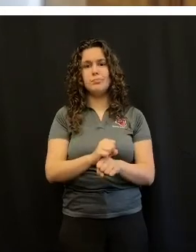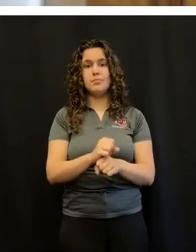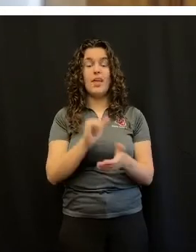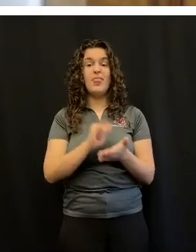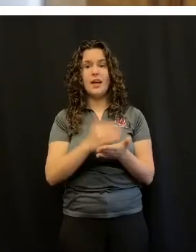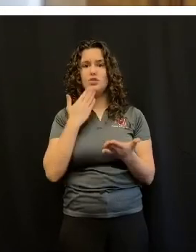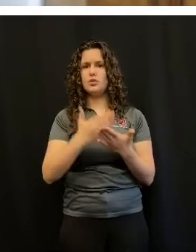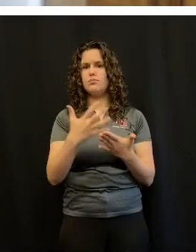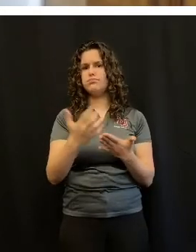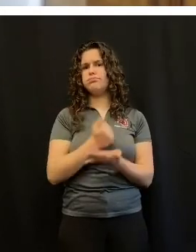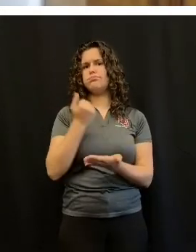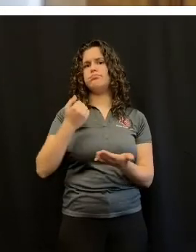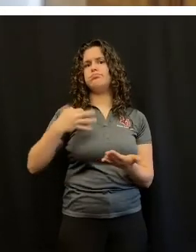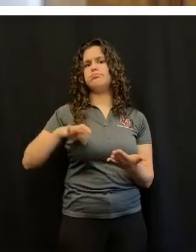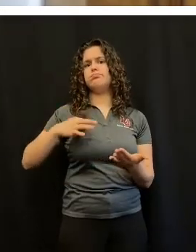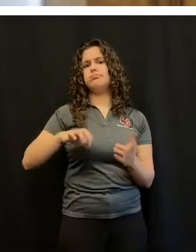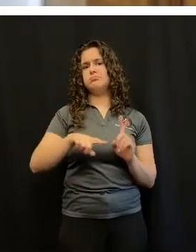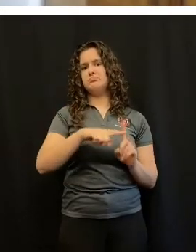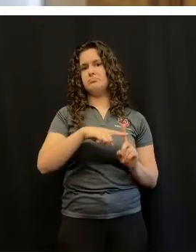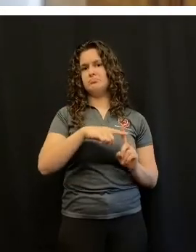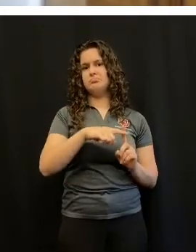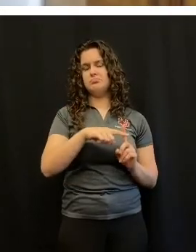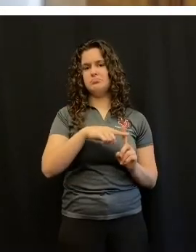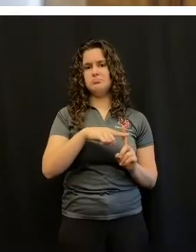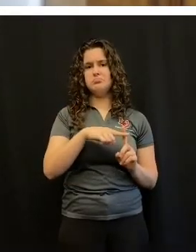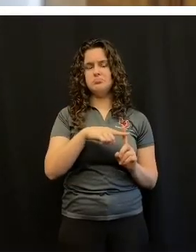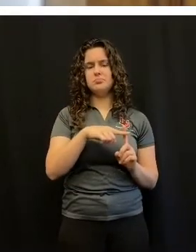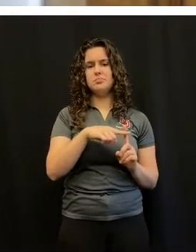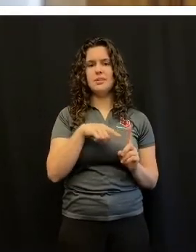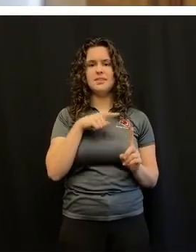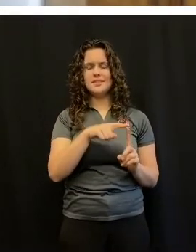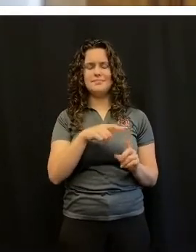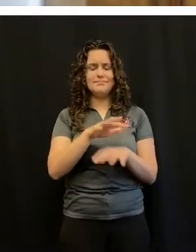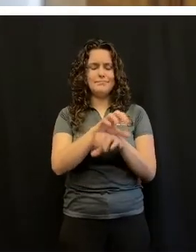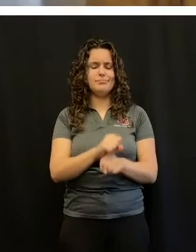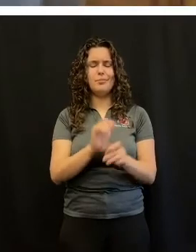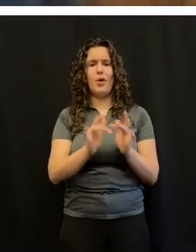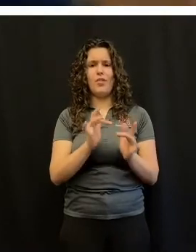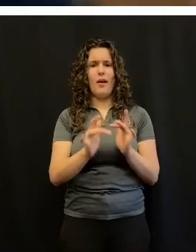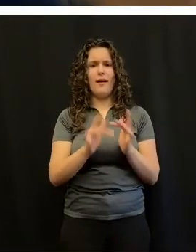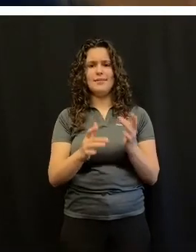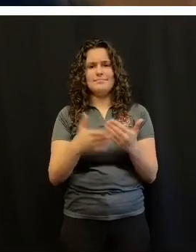as they're taking on this task. Is there anything you want to add to that?